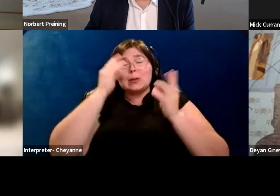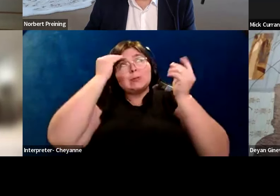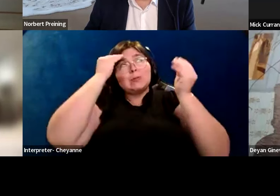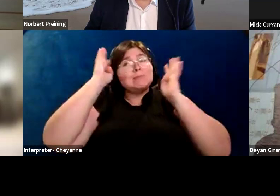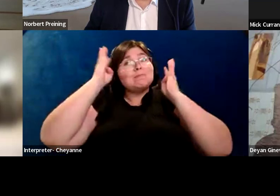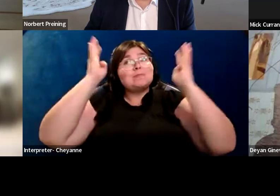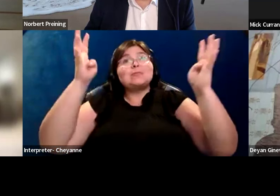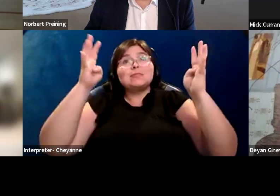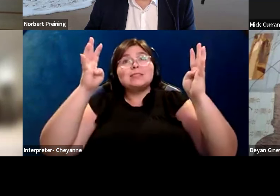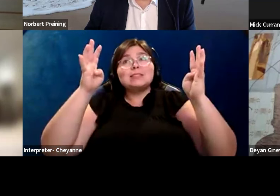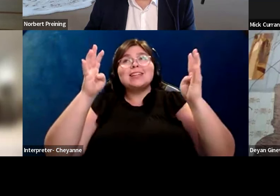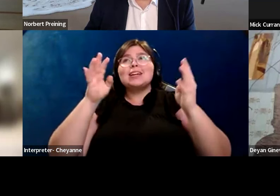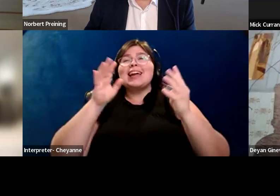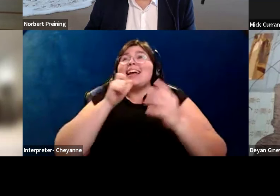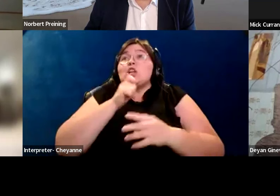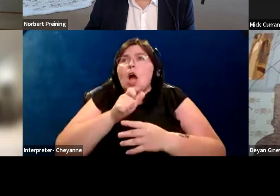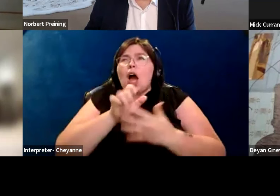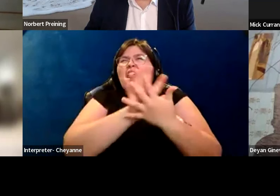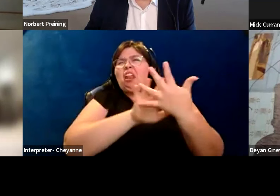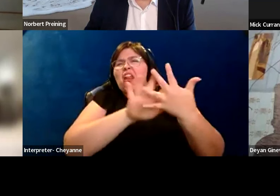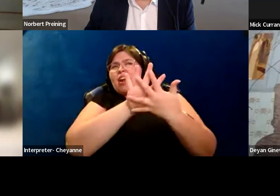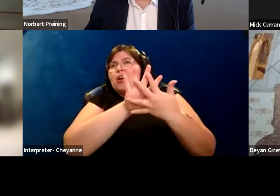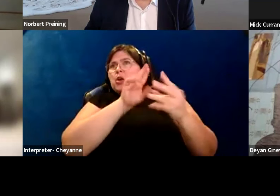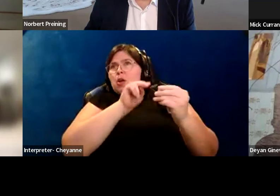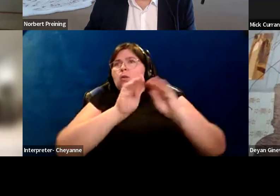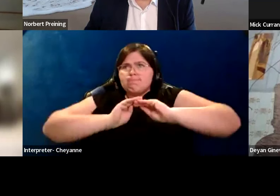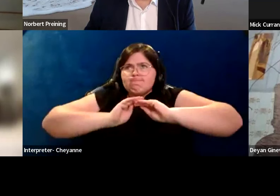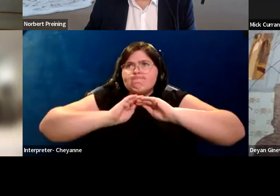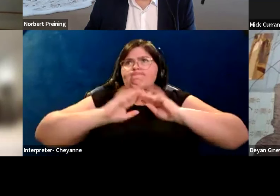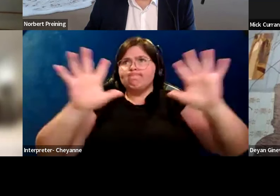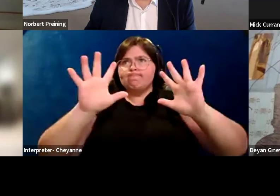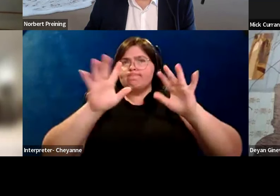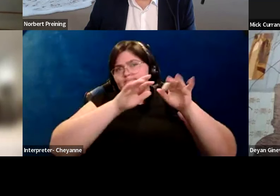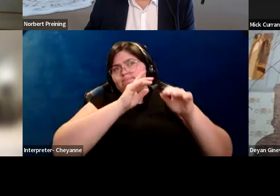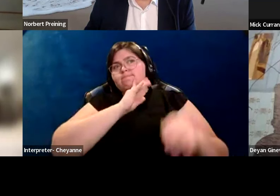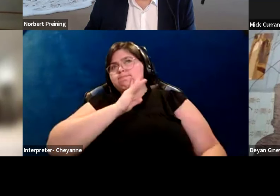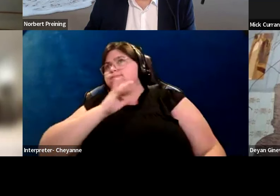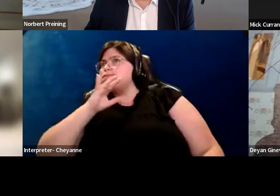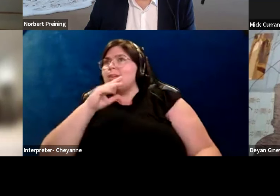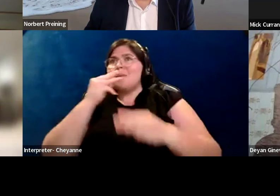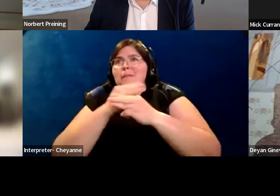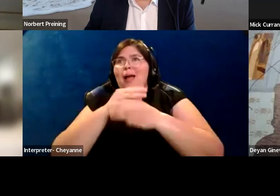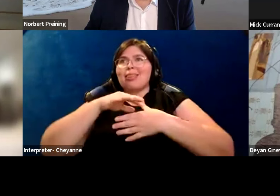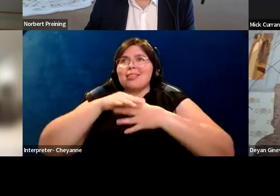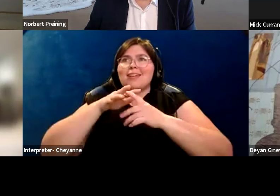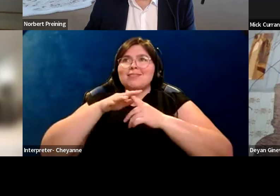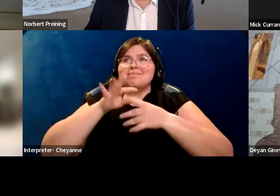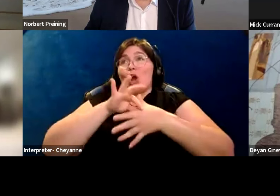non-ambiguous ways of speaking math content. So together, yeah, so NVDA relies